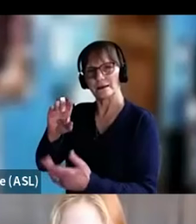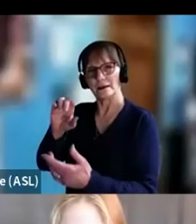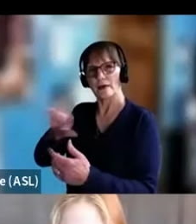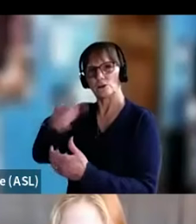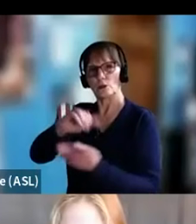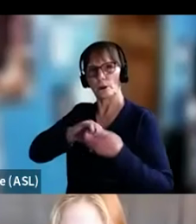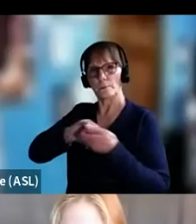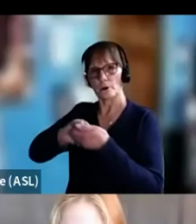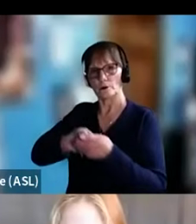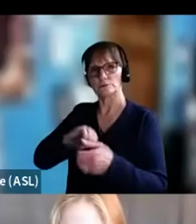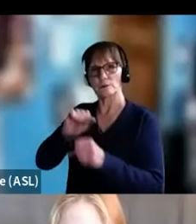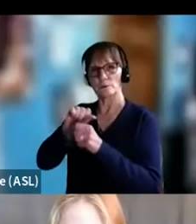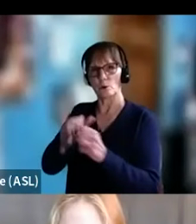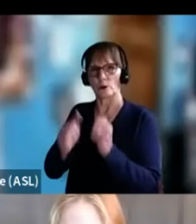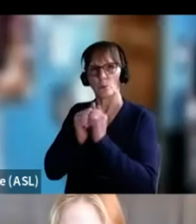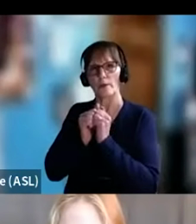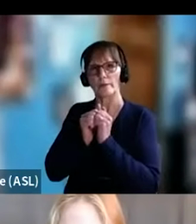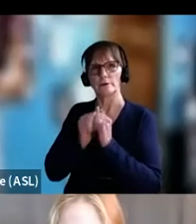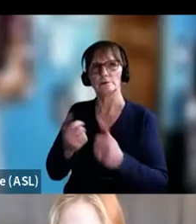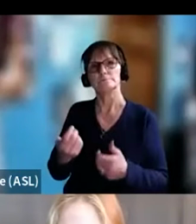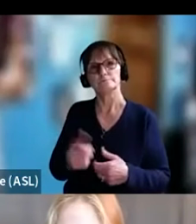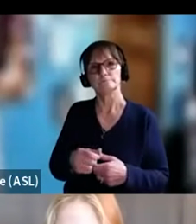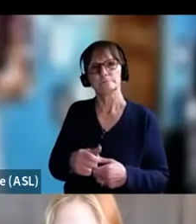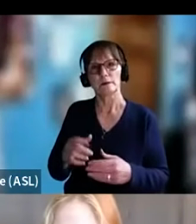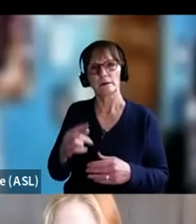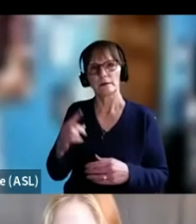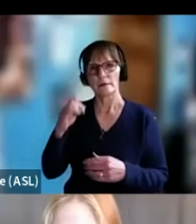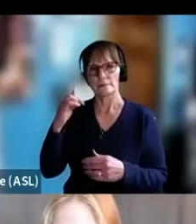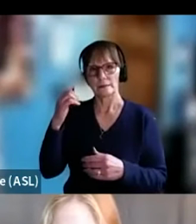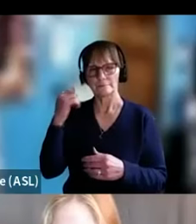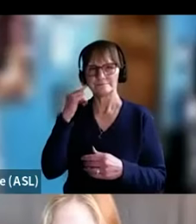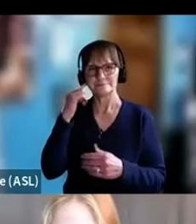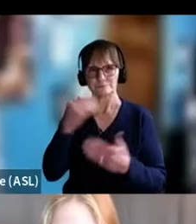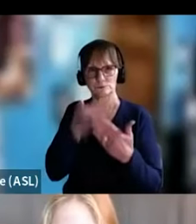that they should be working with. That sounds great and if there are other webinars